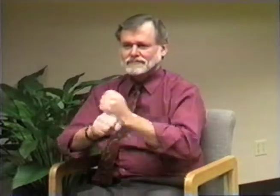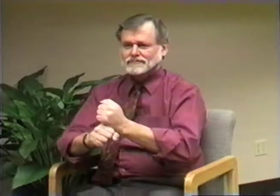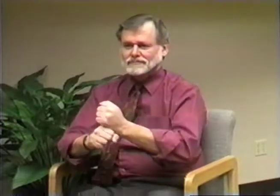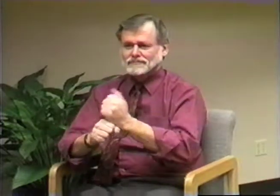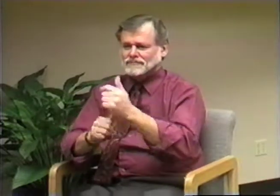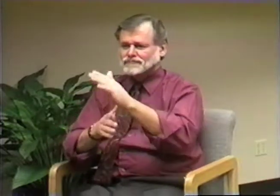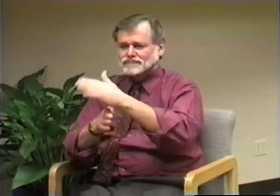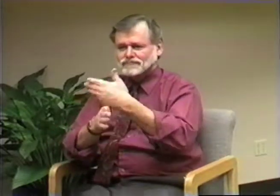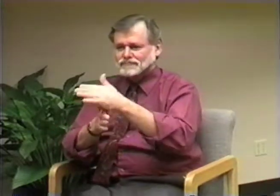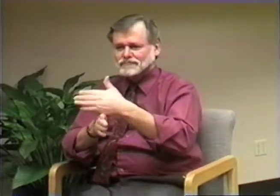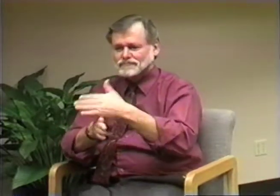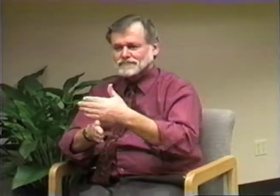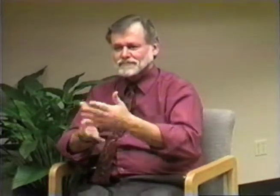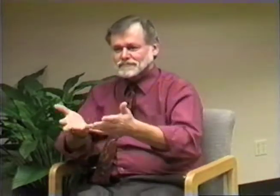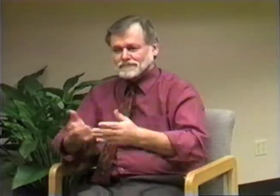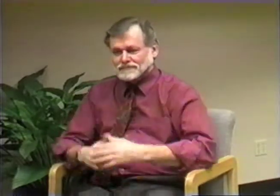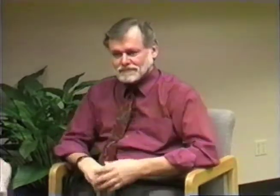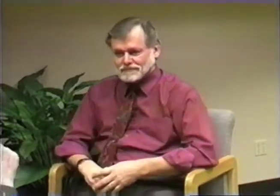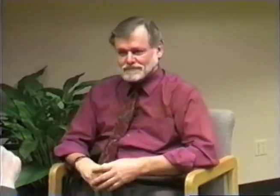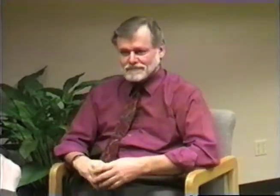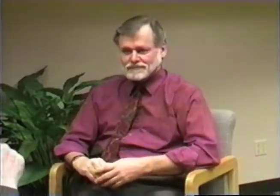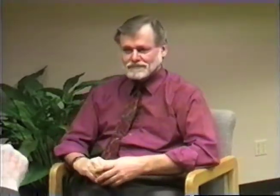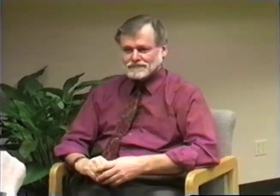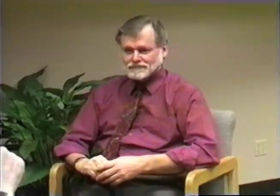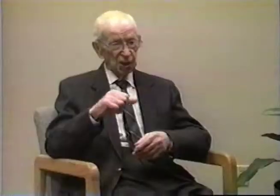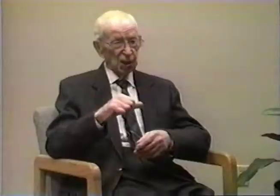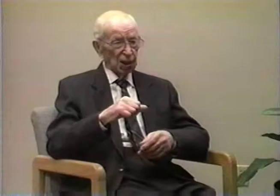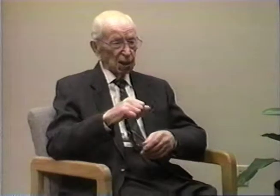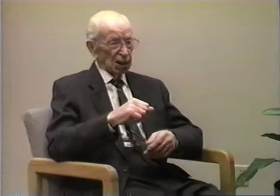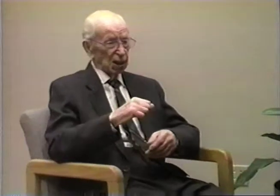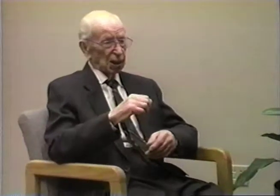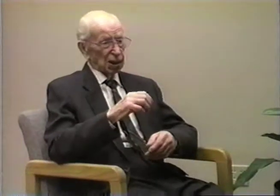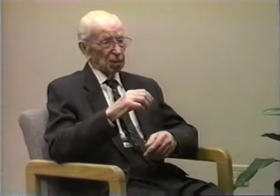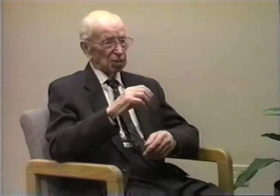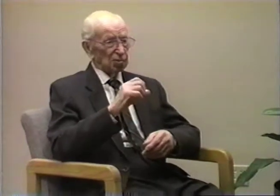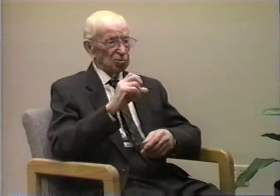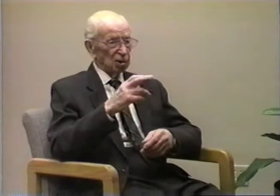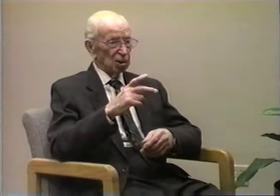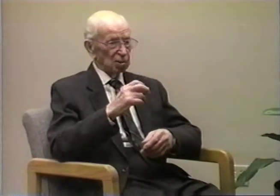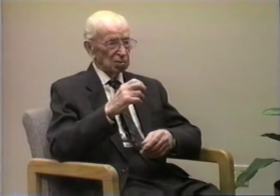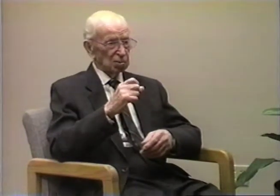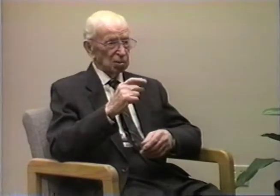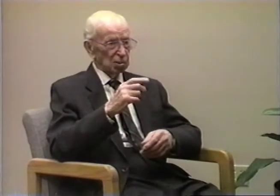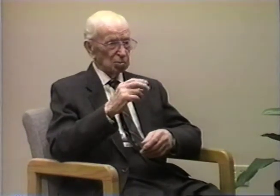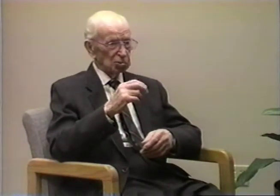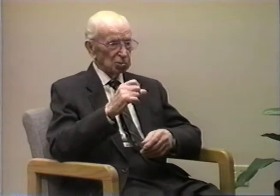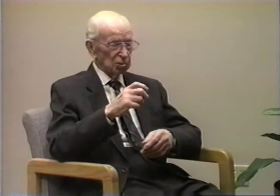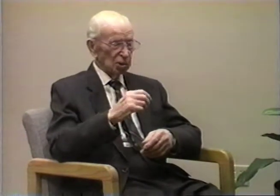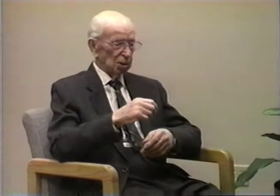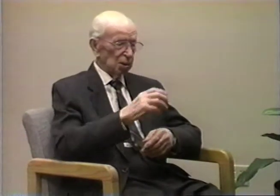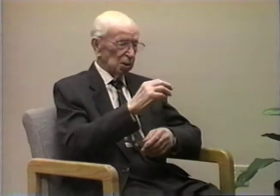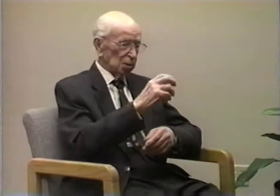and maybe share some of your experiences of the forty-five years that you were associated with the board.